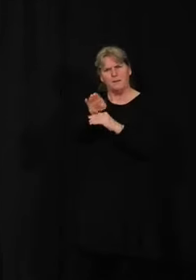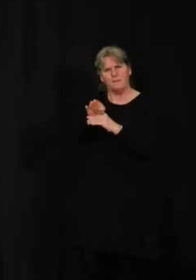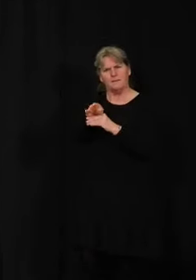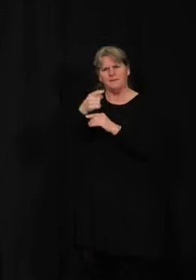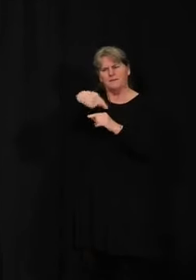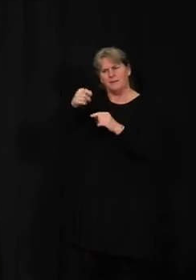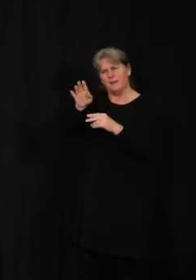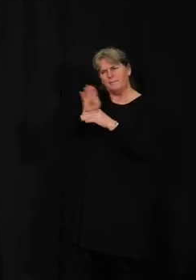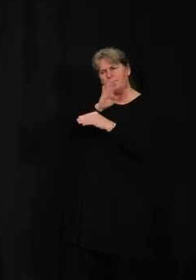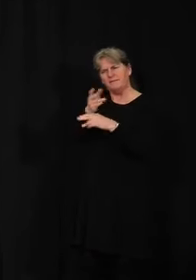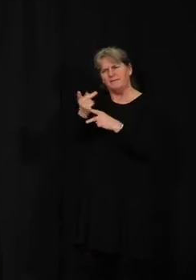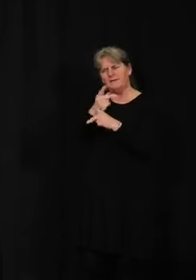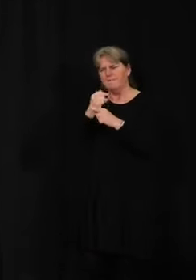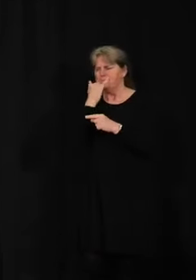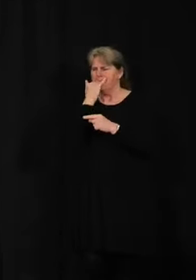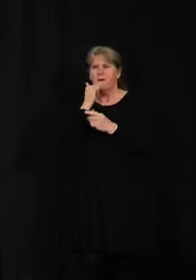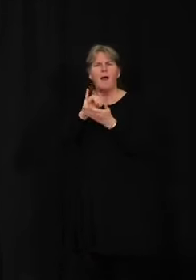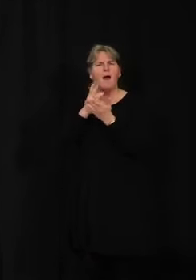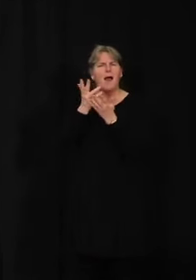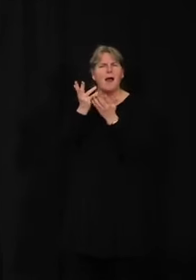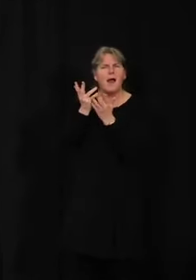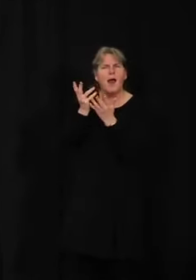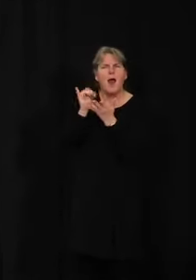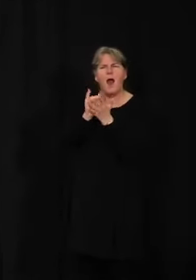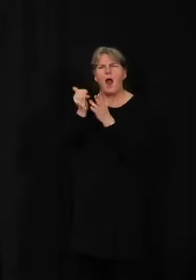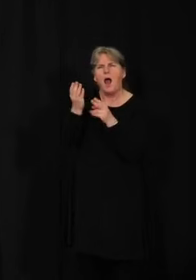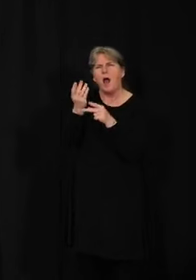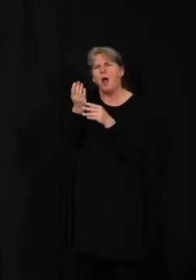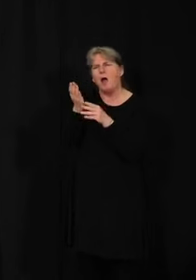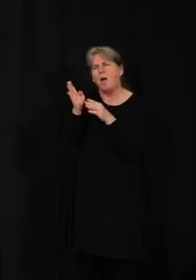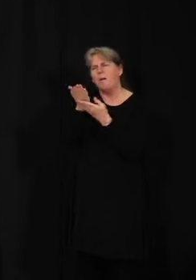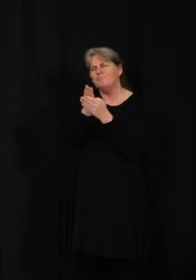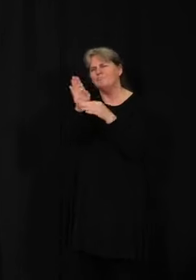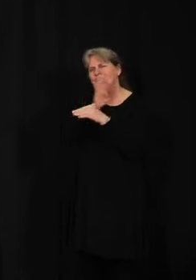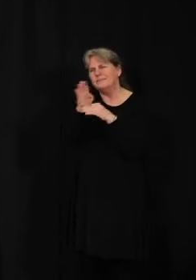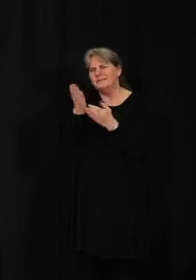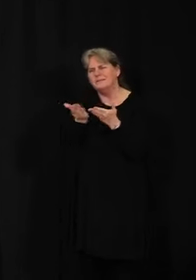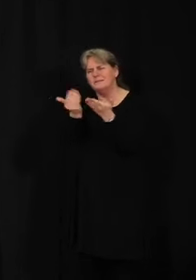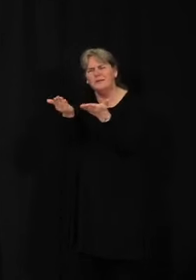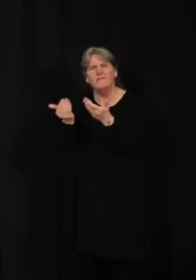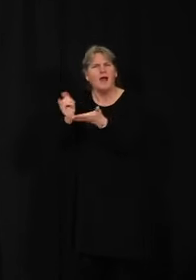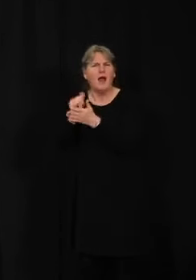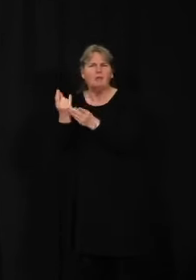how to continue to provide quality goods and services to customers safely.